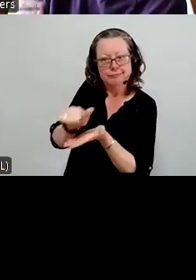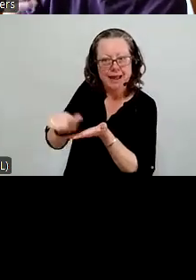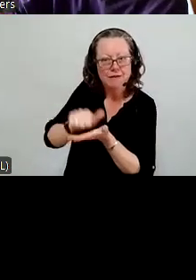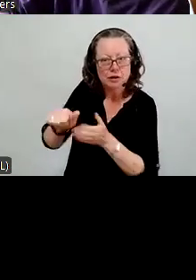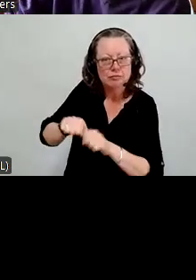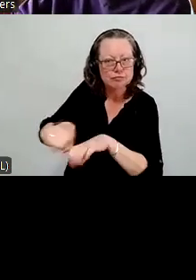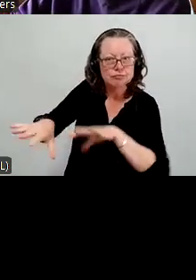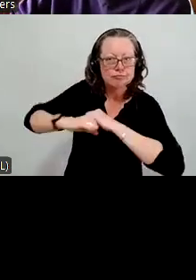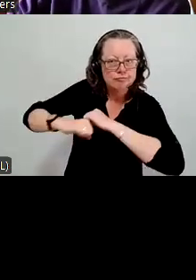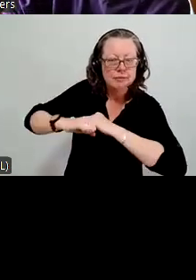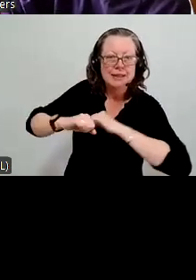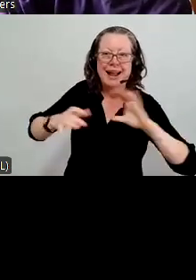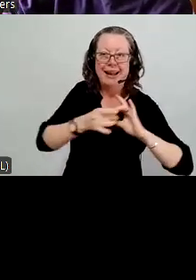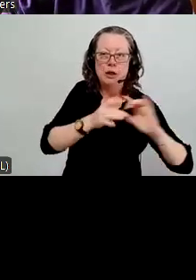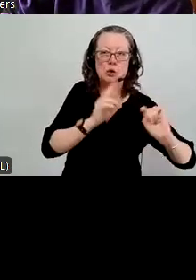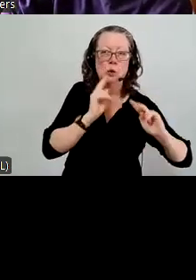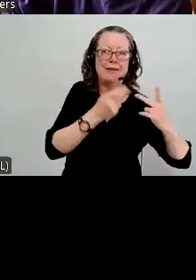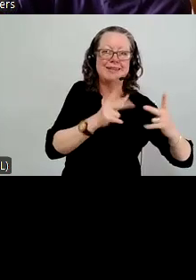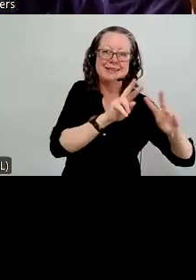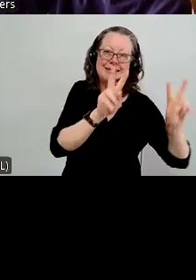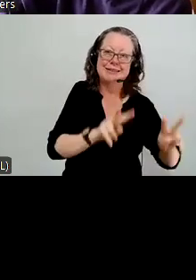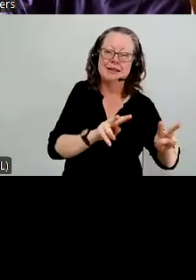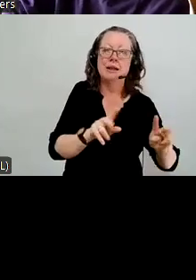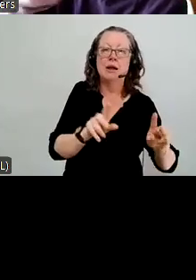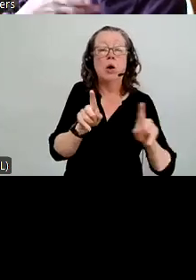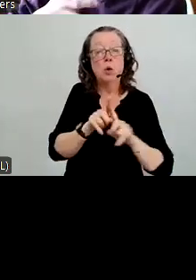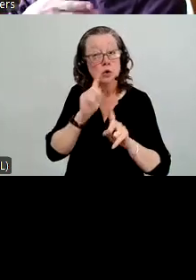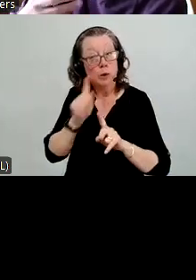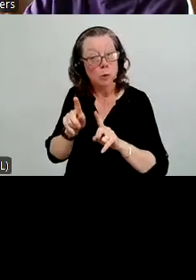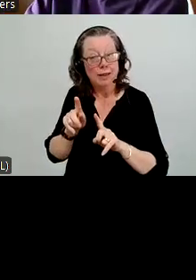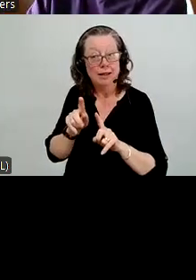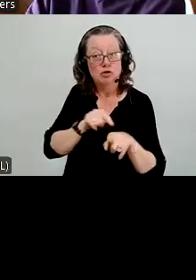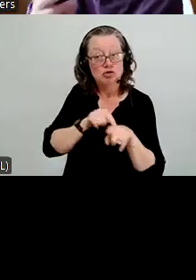When people make a purchase or book a ticket to exhibition, it's then going to pass that data as well to inform